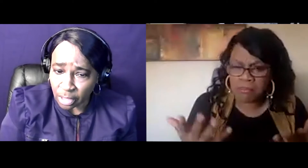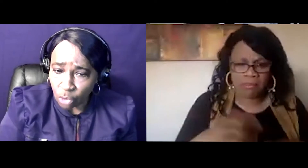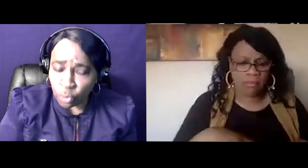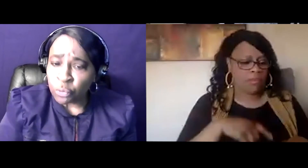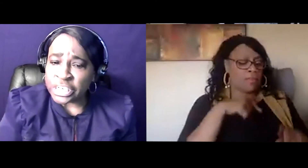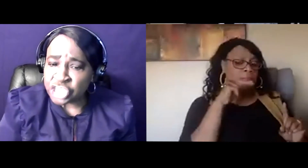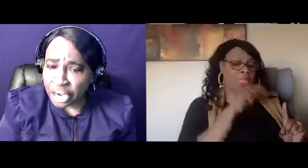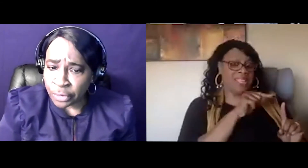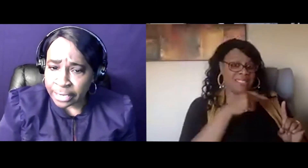what are we sharing.